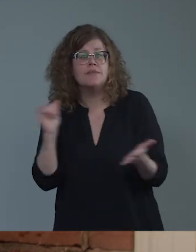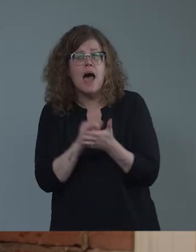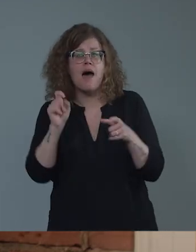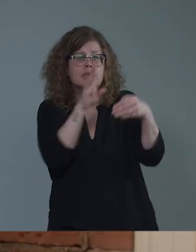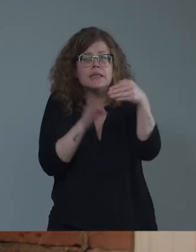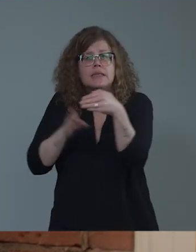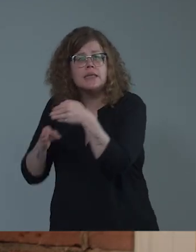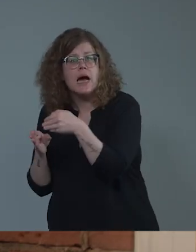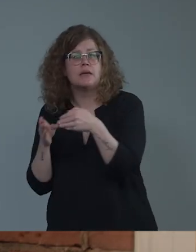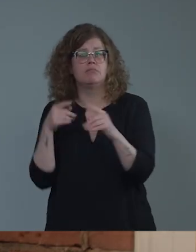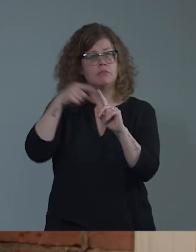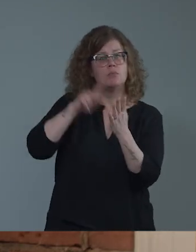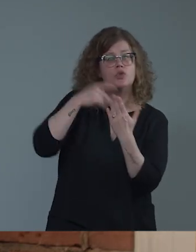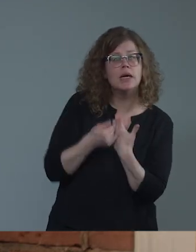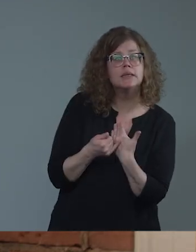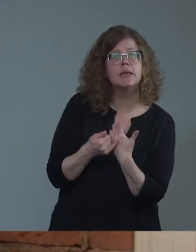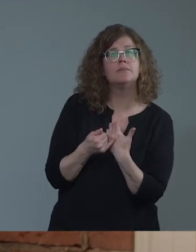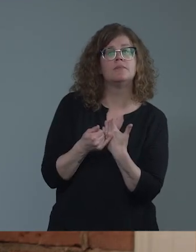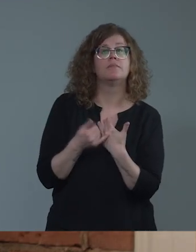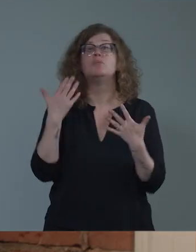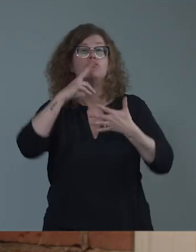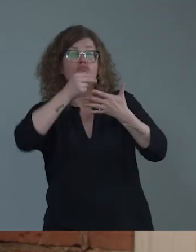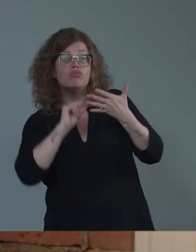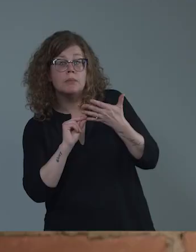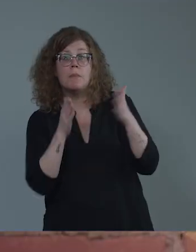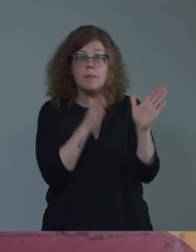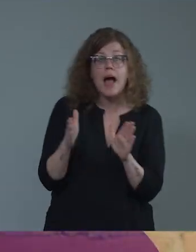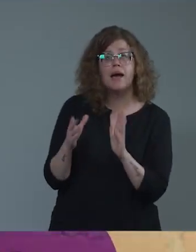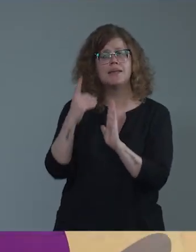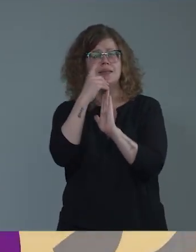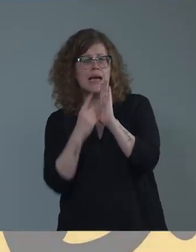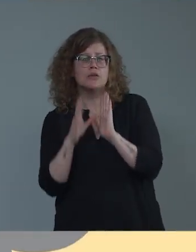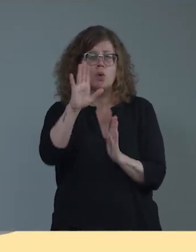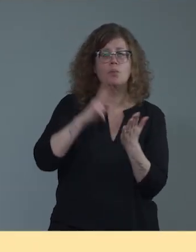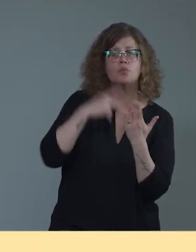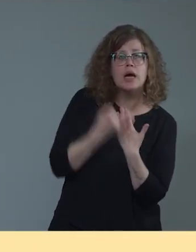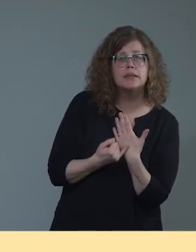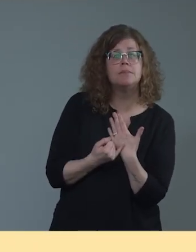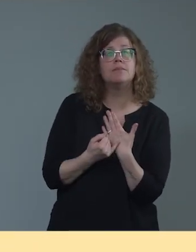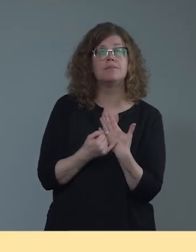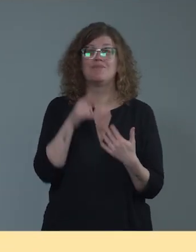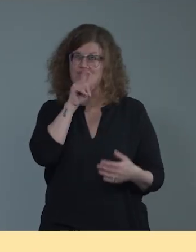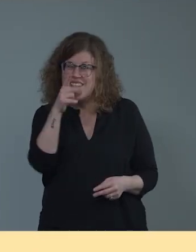All of those things are going to be done in that phase of the project. So then the next step is to plan and design your project.